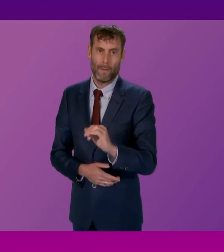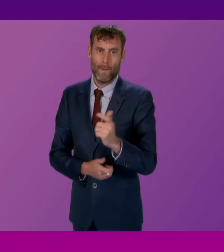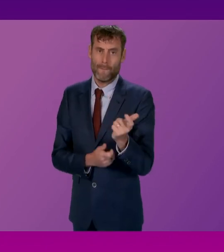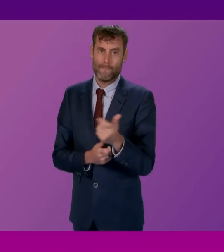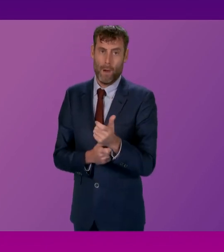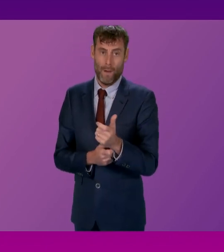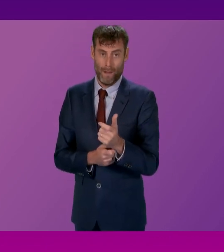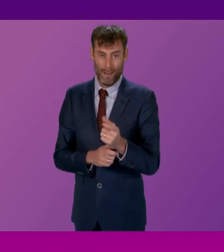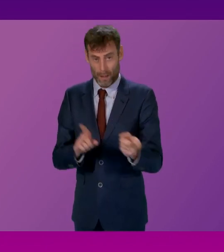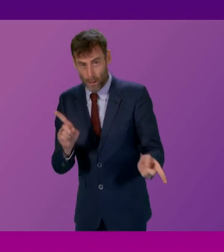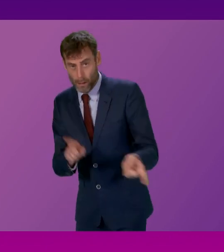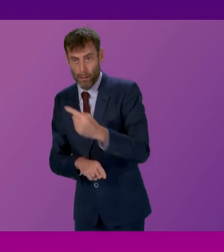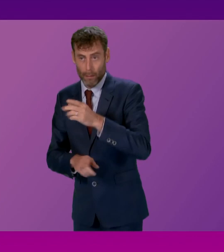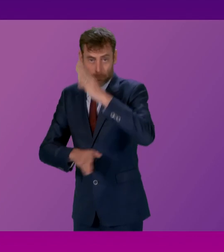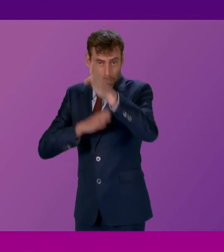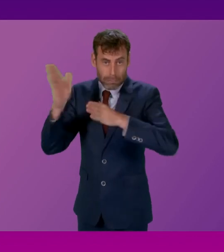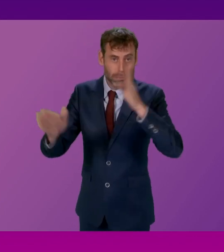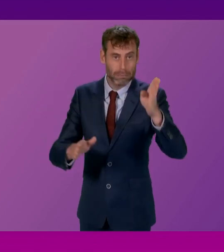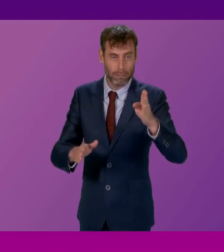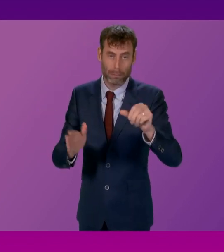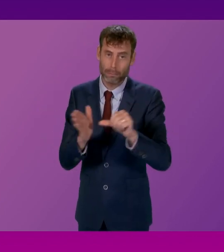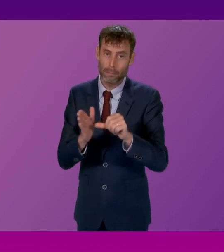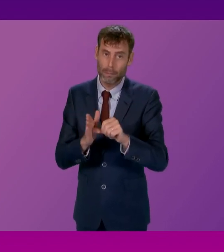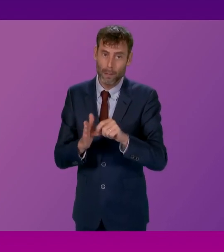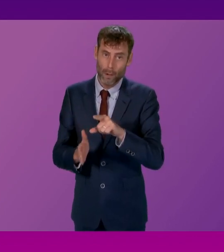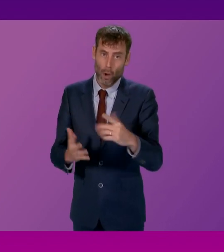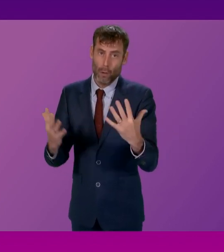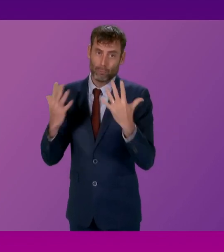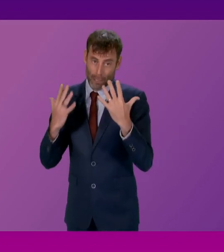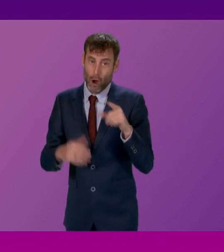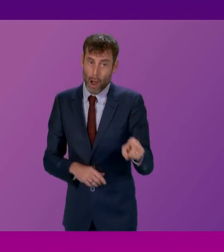pressure due to the misuse of fireworks, which is compounded by antisocial behaviour.